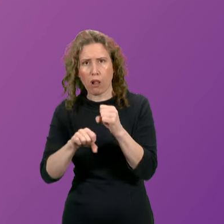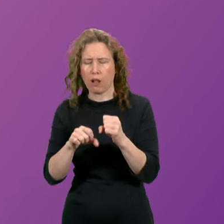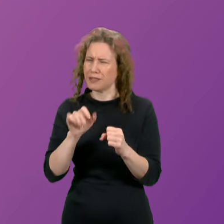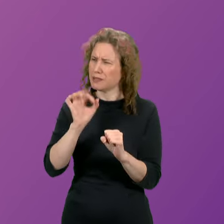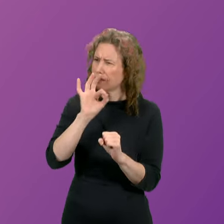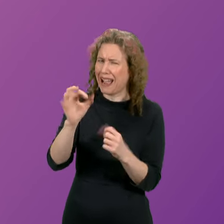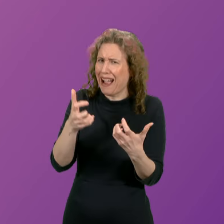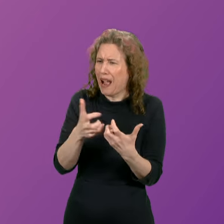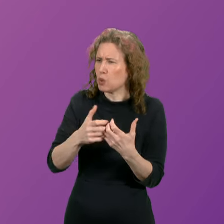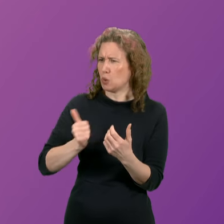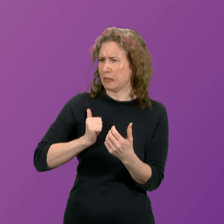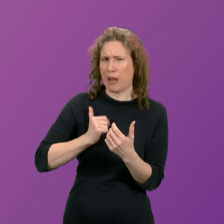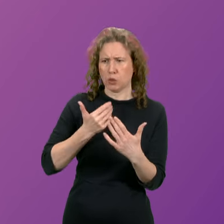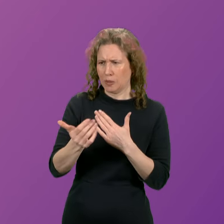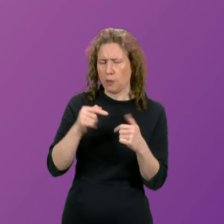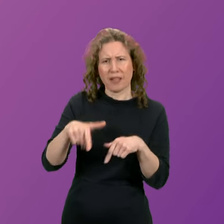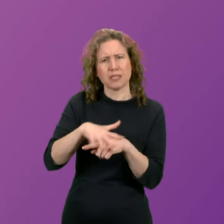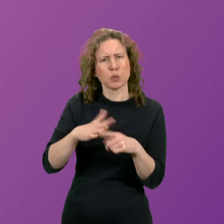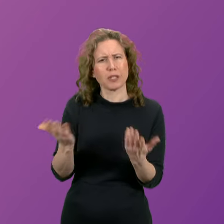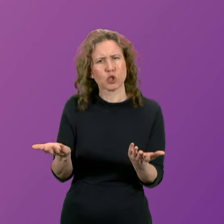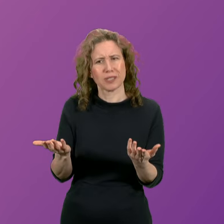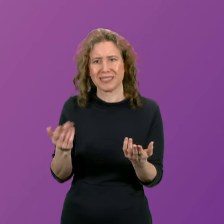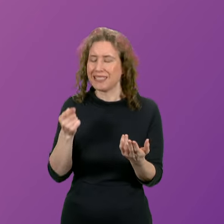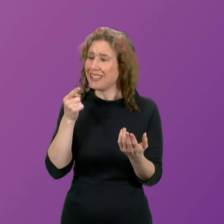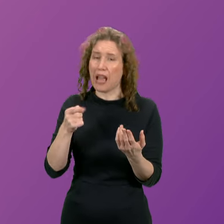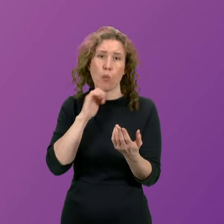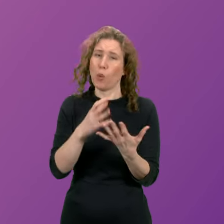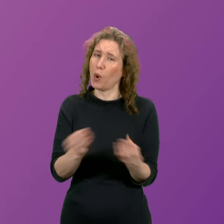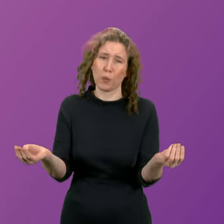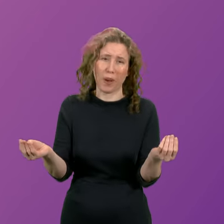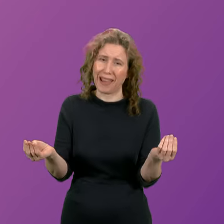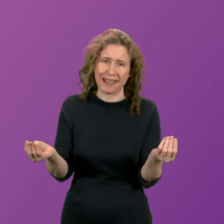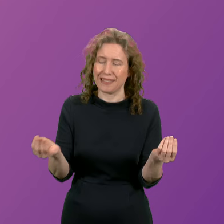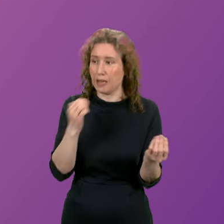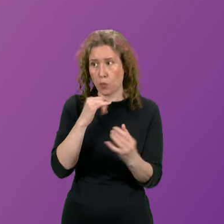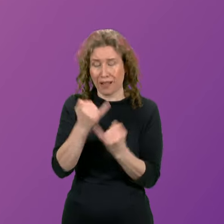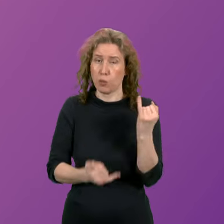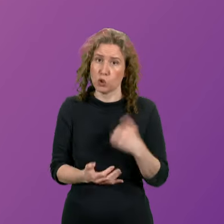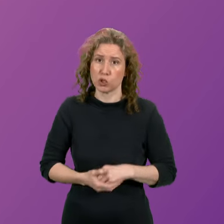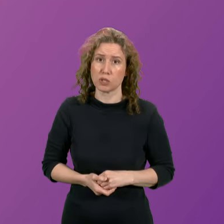how to address that situation, which is not going away and will only get worse?